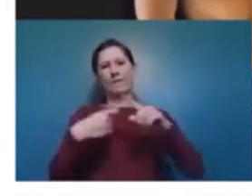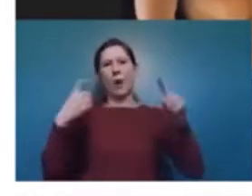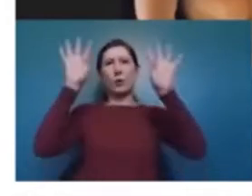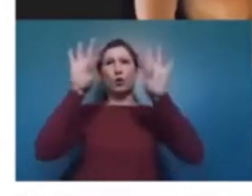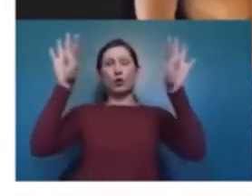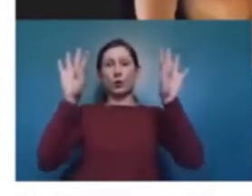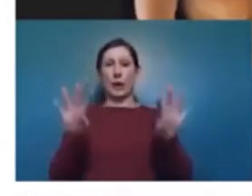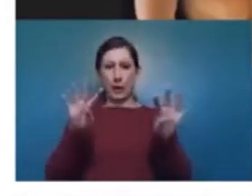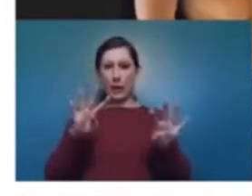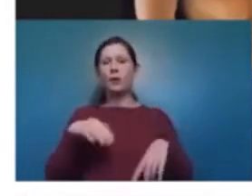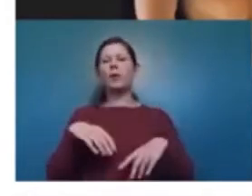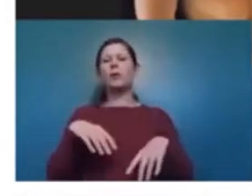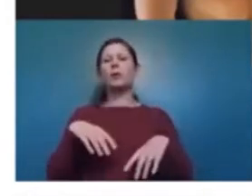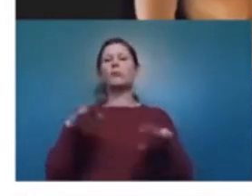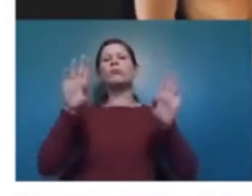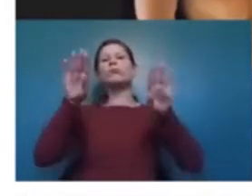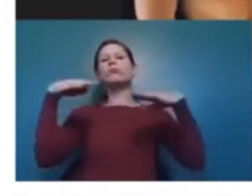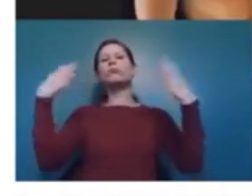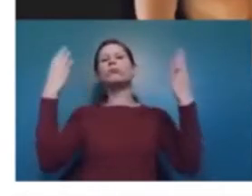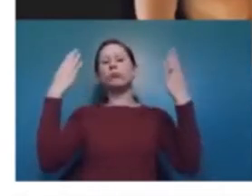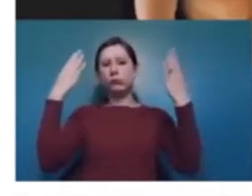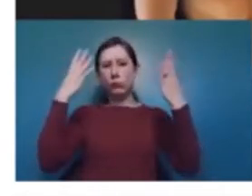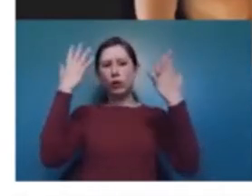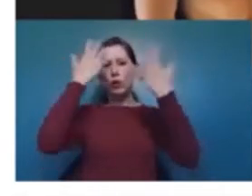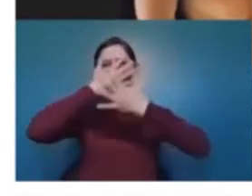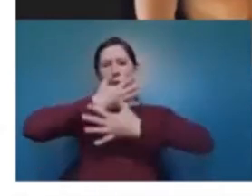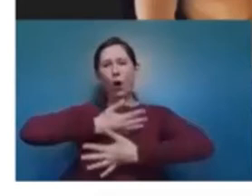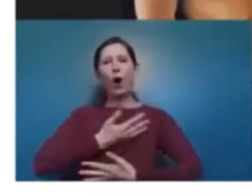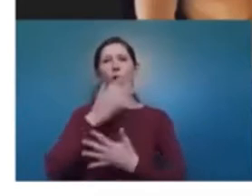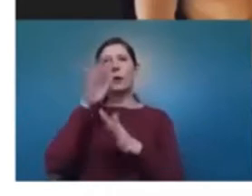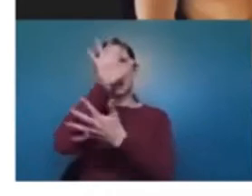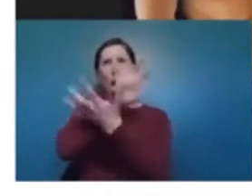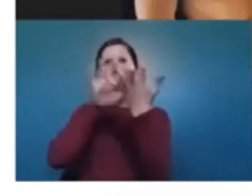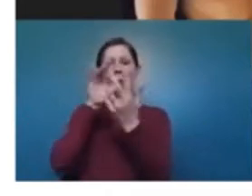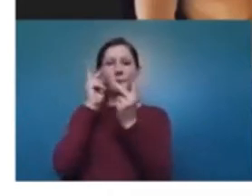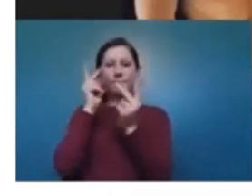them that open up to a dark, windowless view of clouds. The